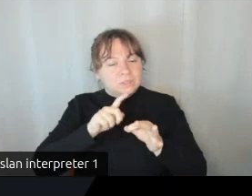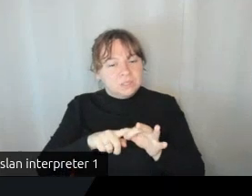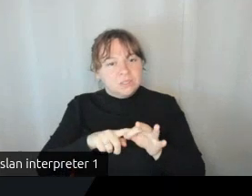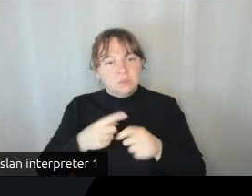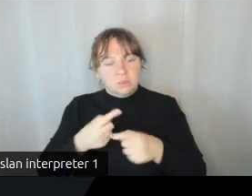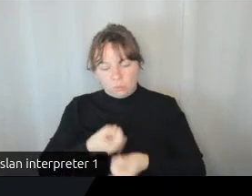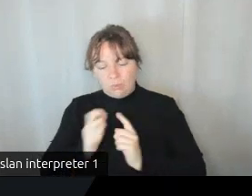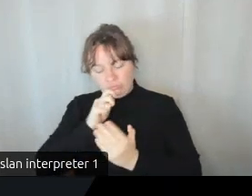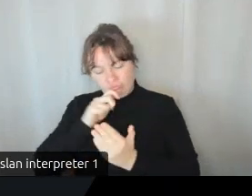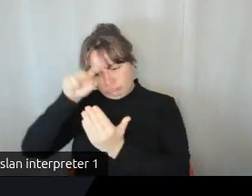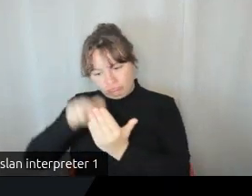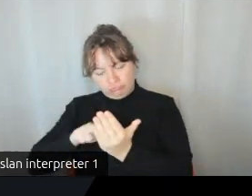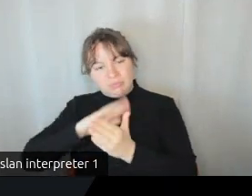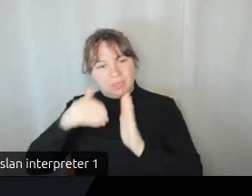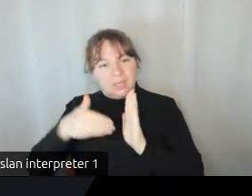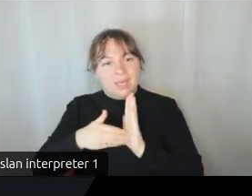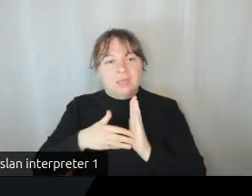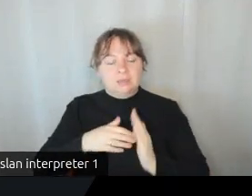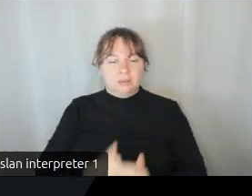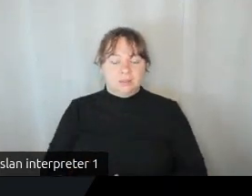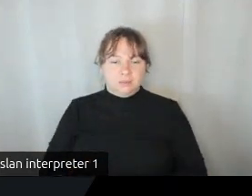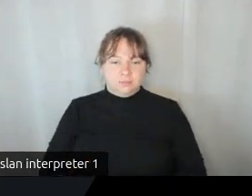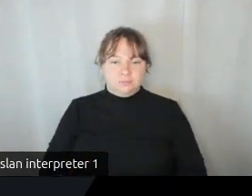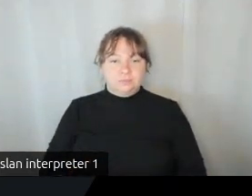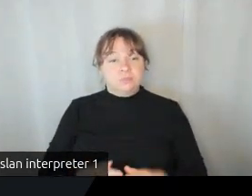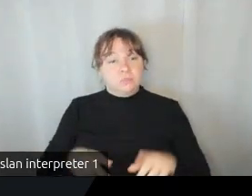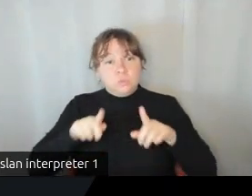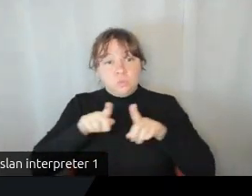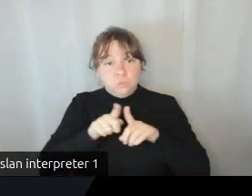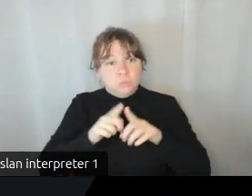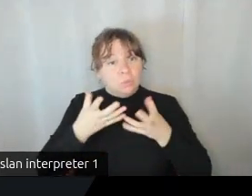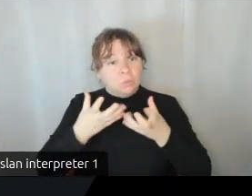We do have a copy of the PowerPoint slides available for you to download. They're in